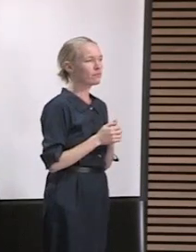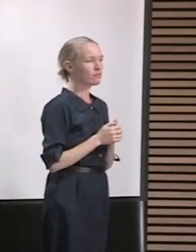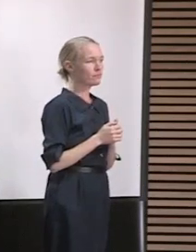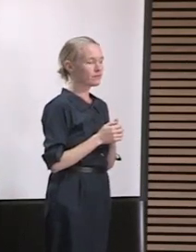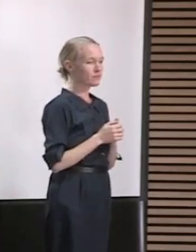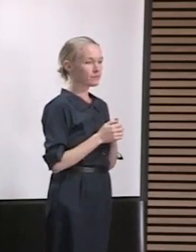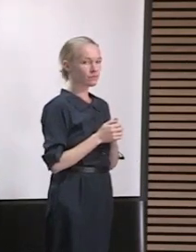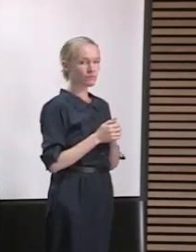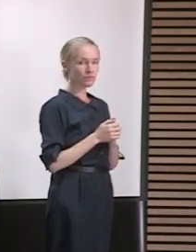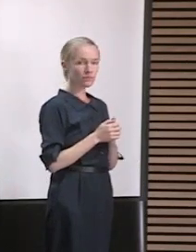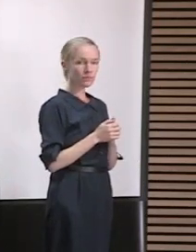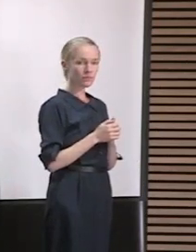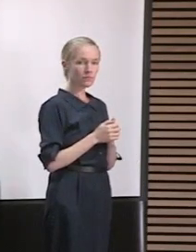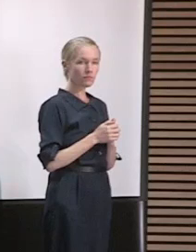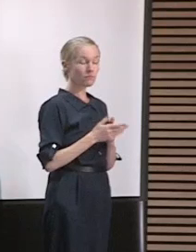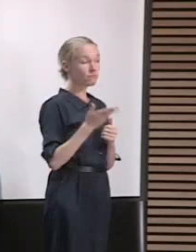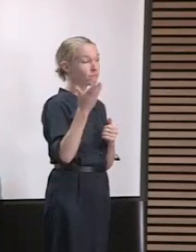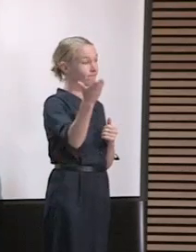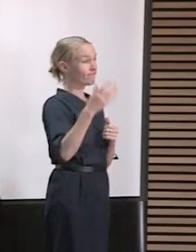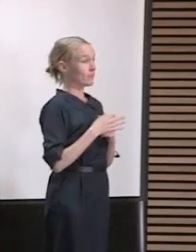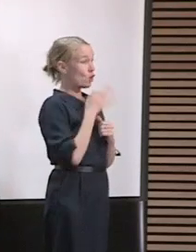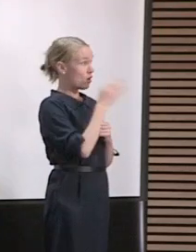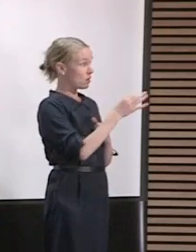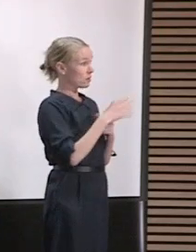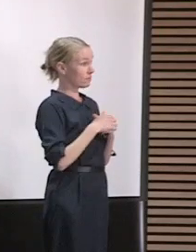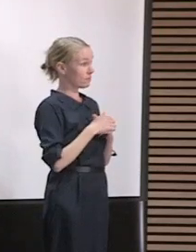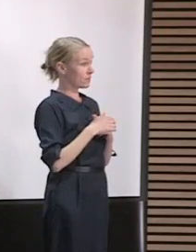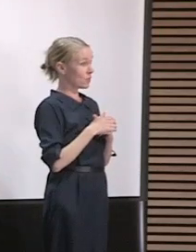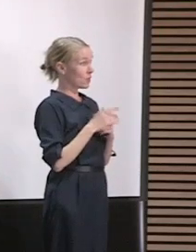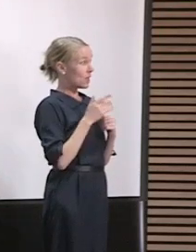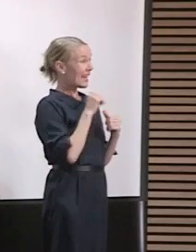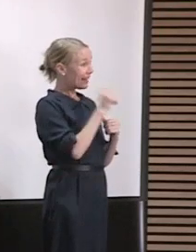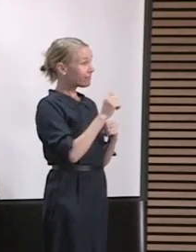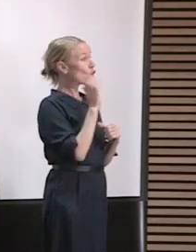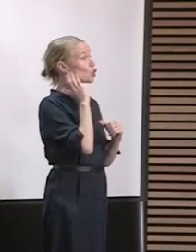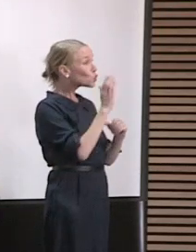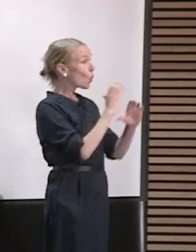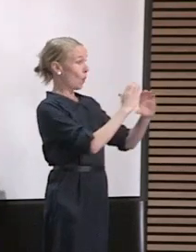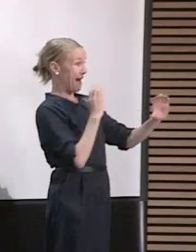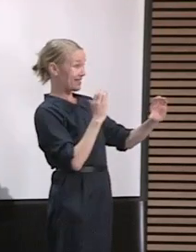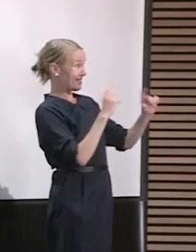what are any specific communication channels they can use... We'll come to Jess, then the other side